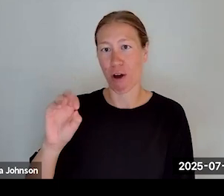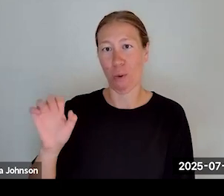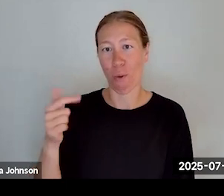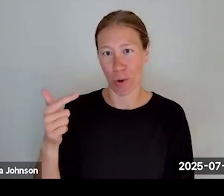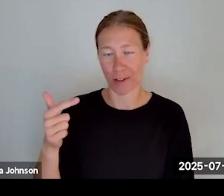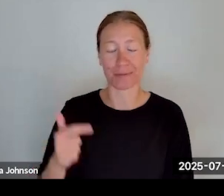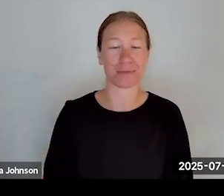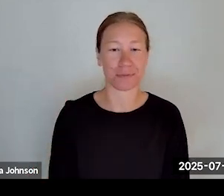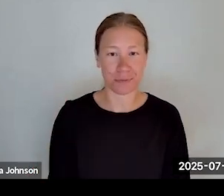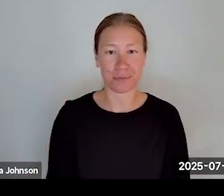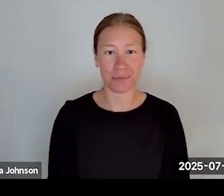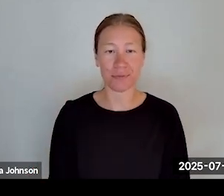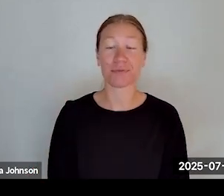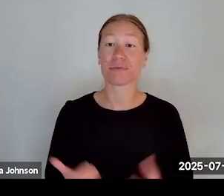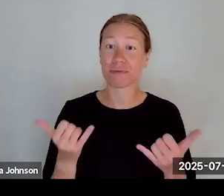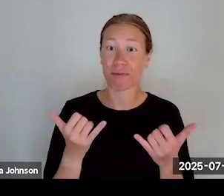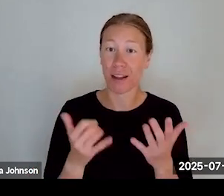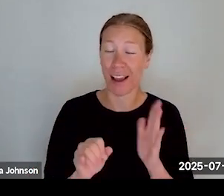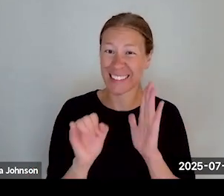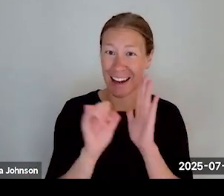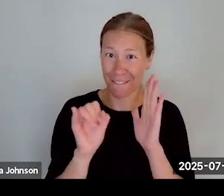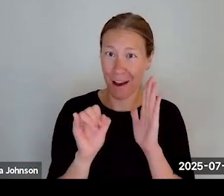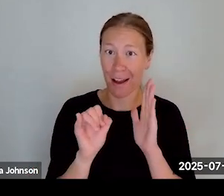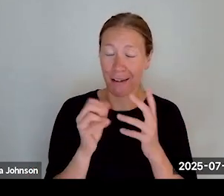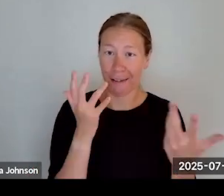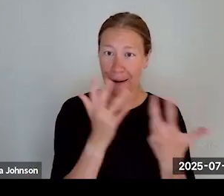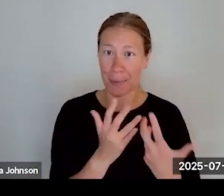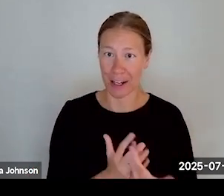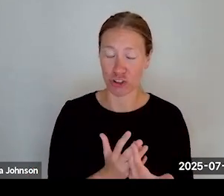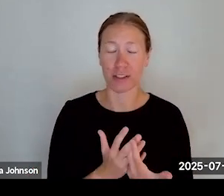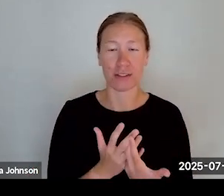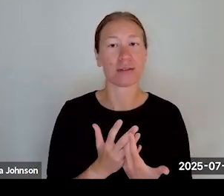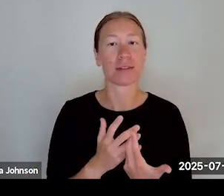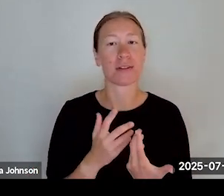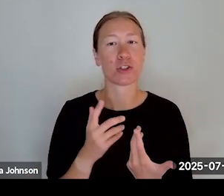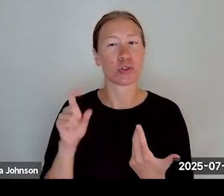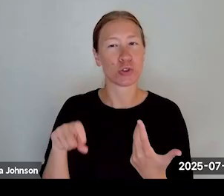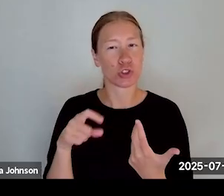When it comes to identifying accommodations for employees, there are a few key questions that should be considered.